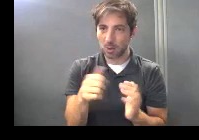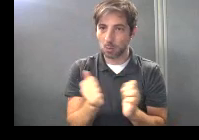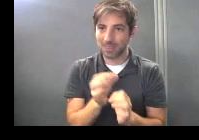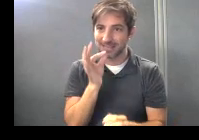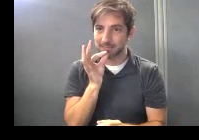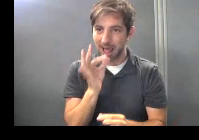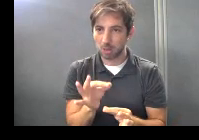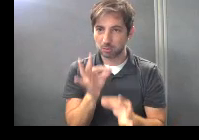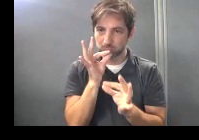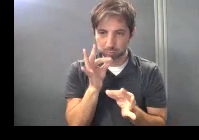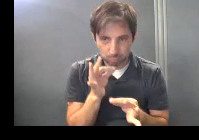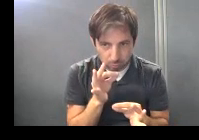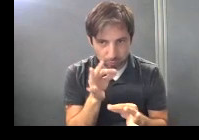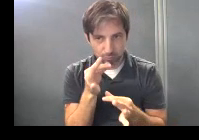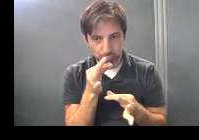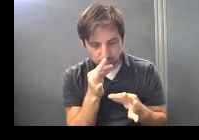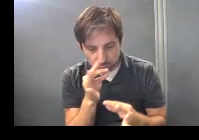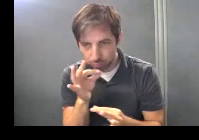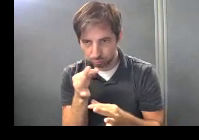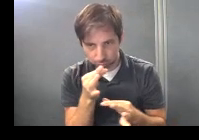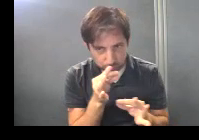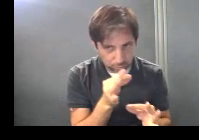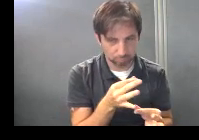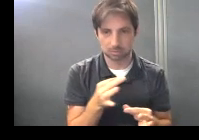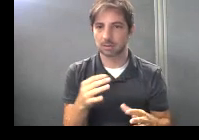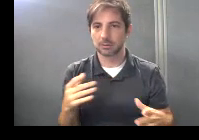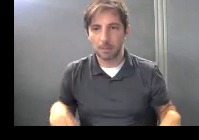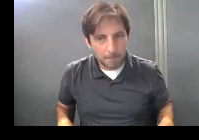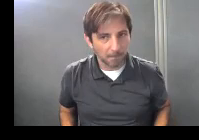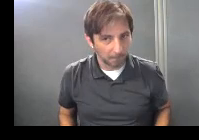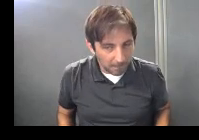HIS HANDS ARE AT HIS SIDE. THERE ARE PAINTINGS ON THE WALL AND PAINTINGS